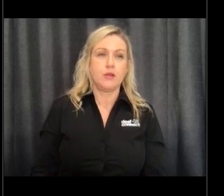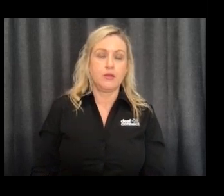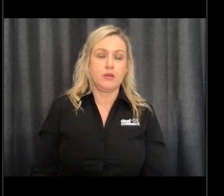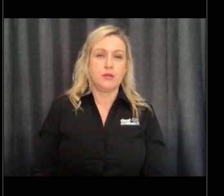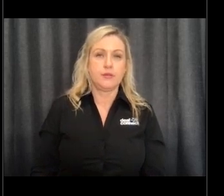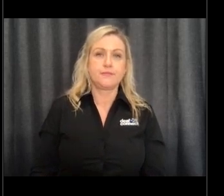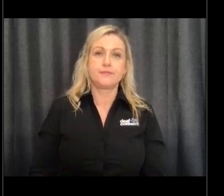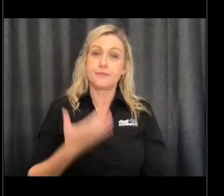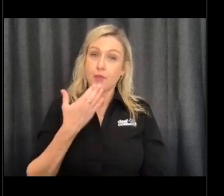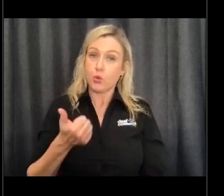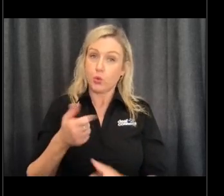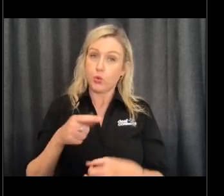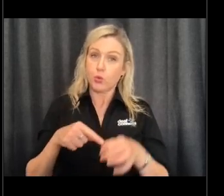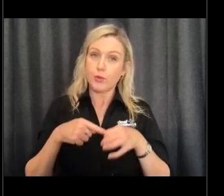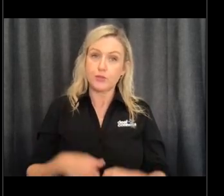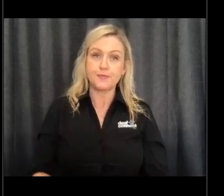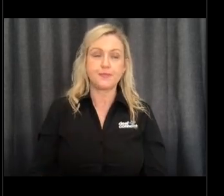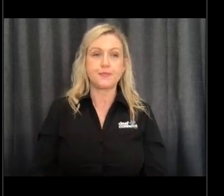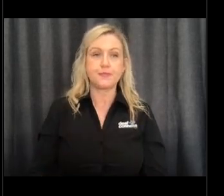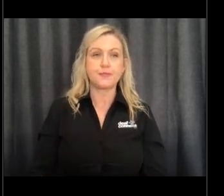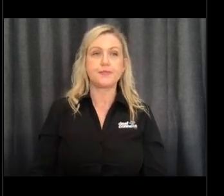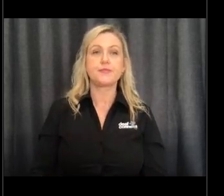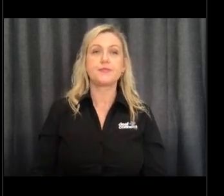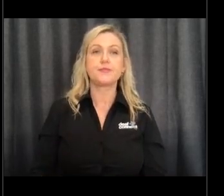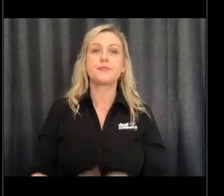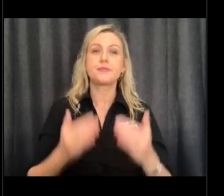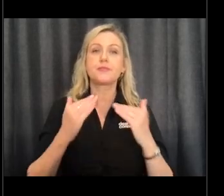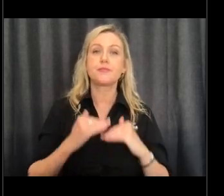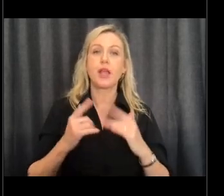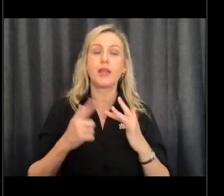We've got another one here about living in the property, if you can't live